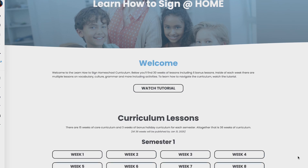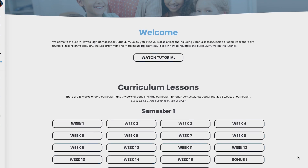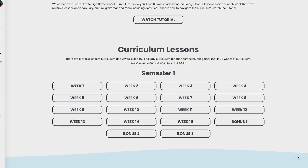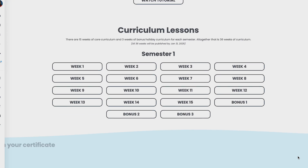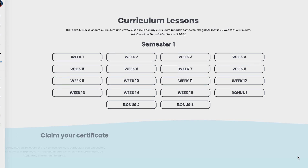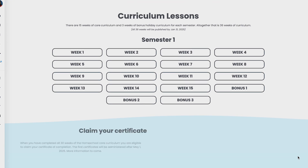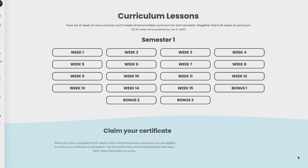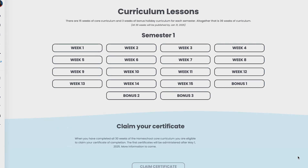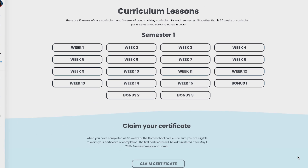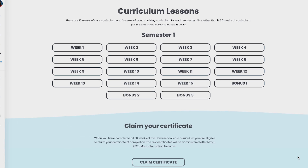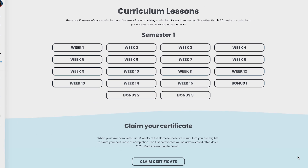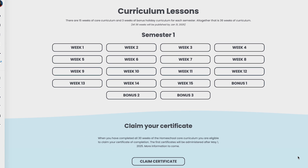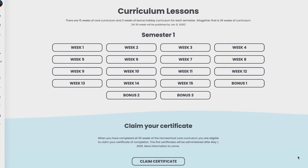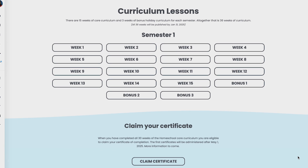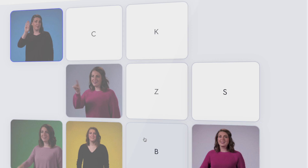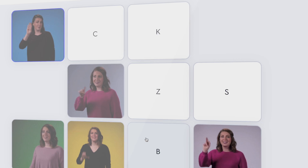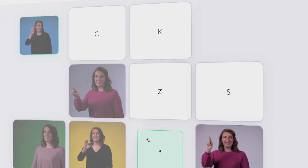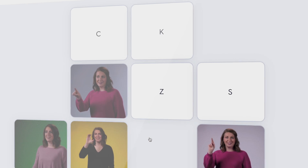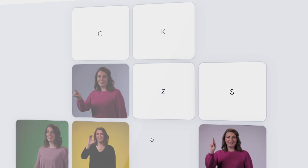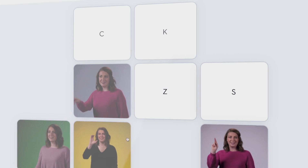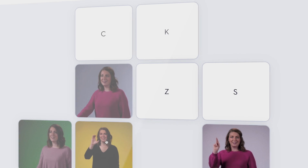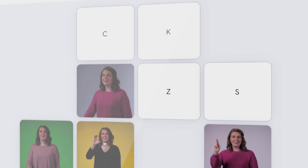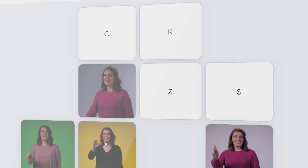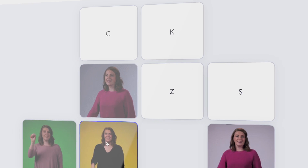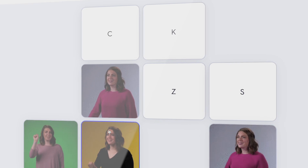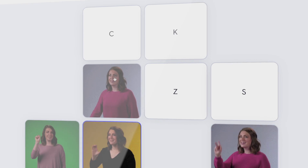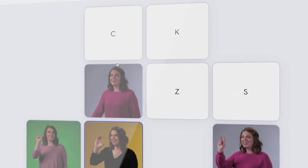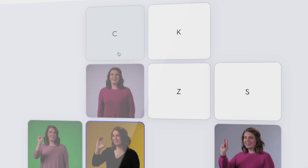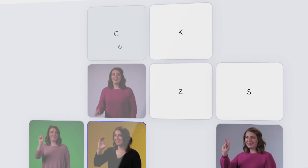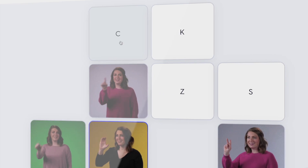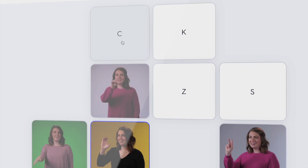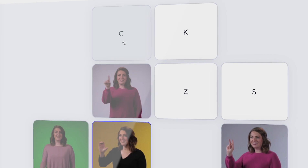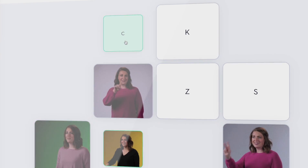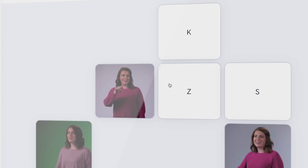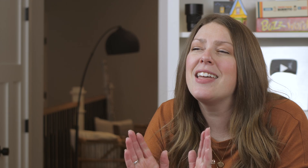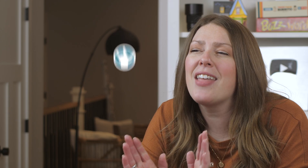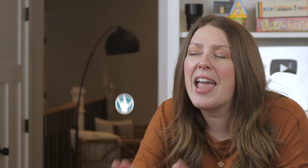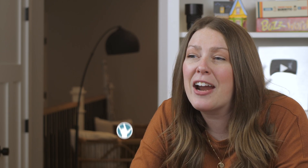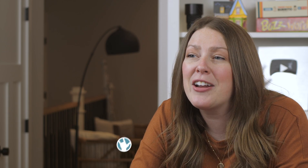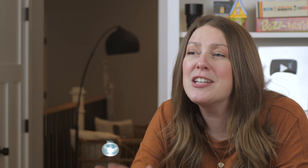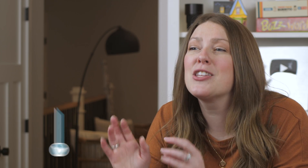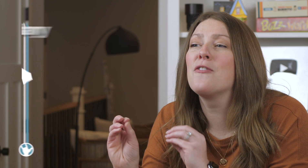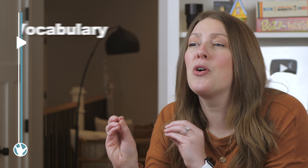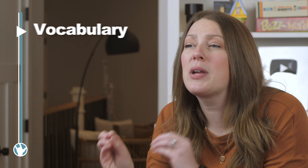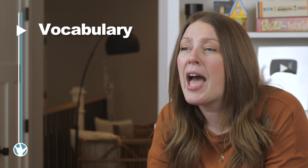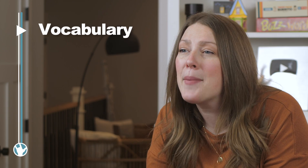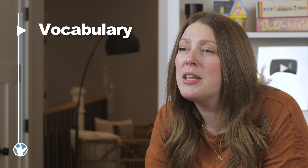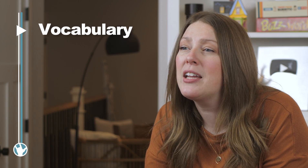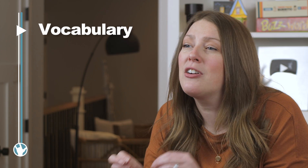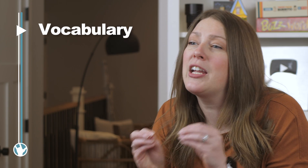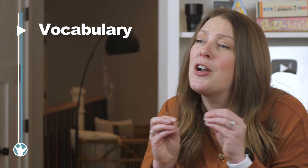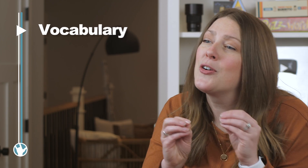through 30 weeks, plus six bonus holiday lessons in the areas of vocabulary,